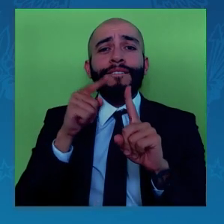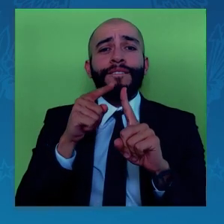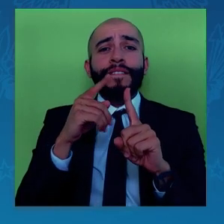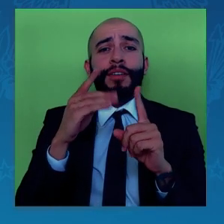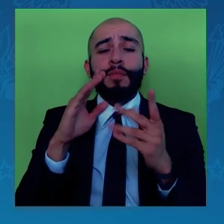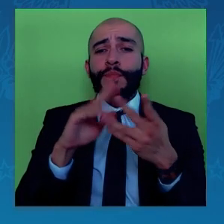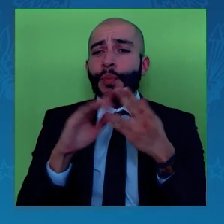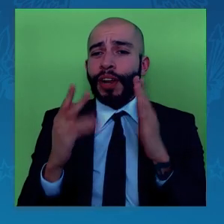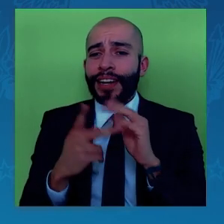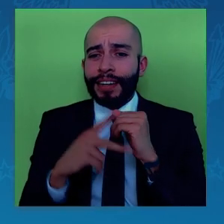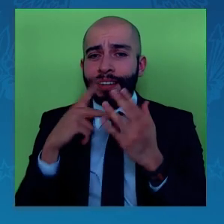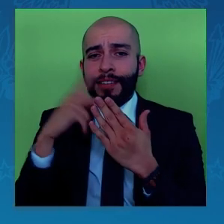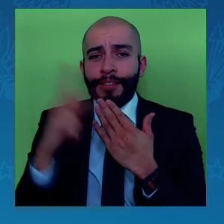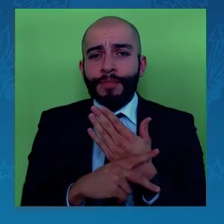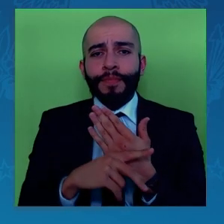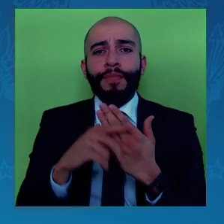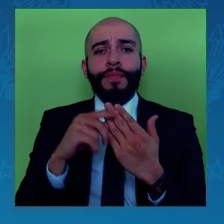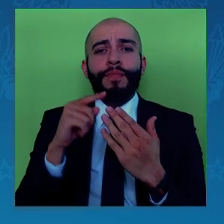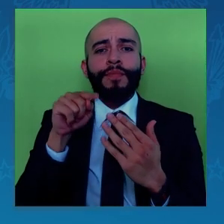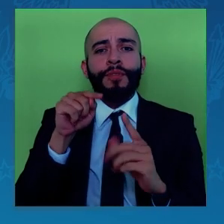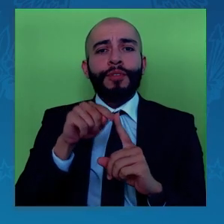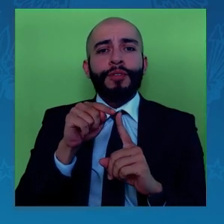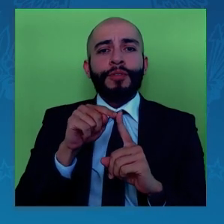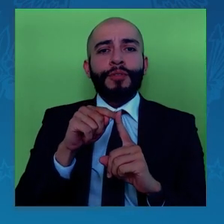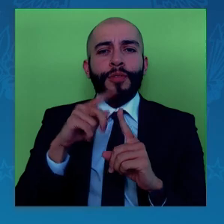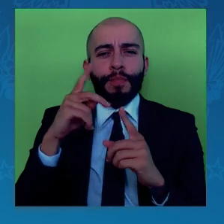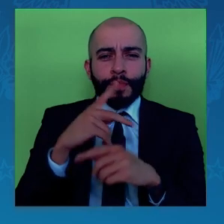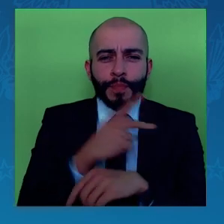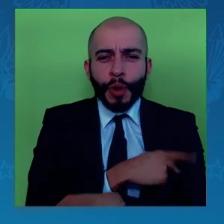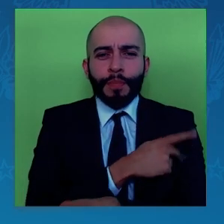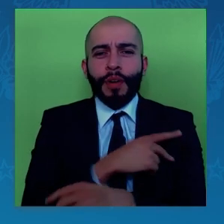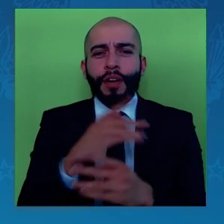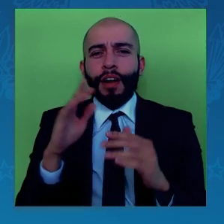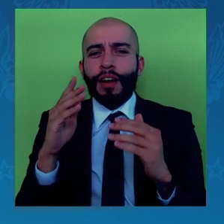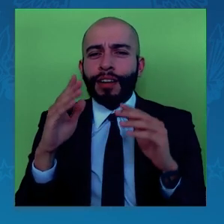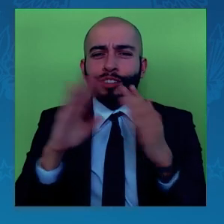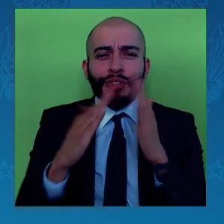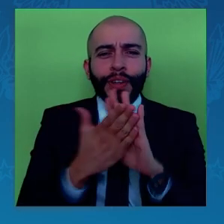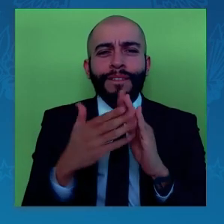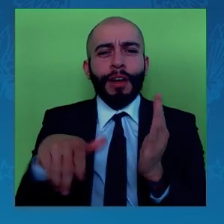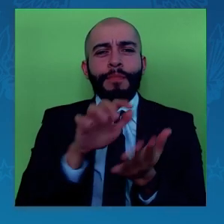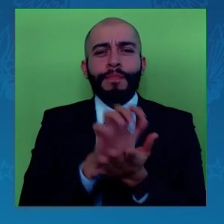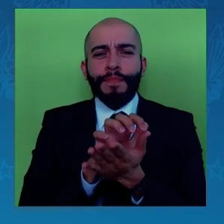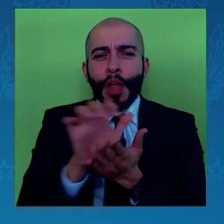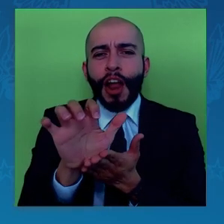see themselves in the conditions who care and provide them care. These clinicians serve at health care sites